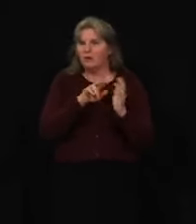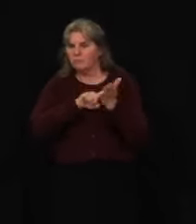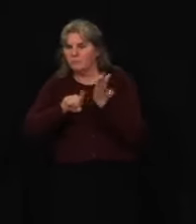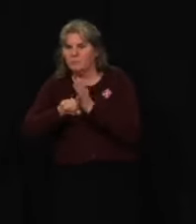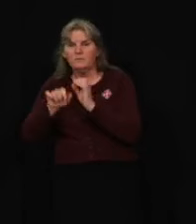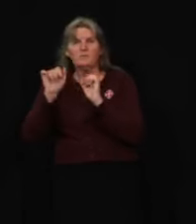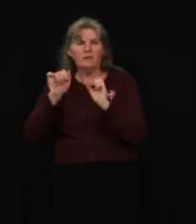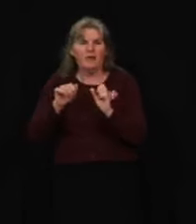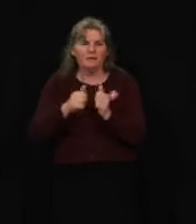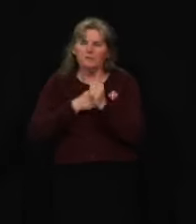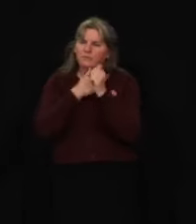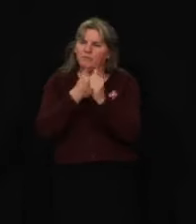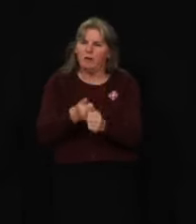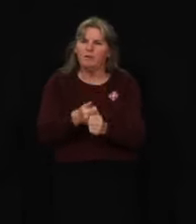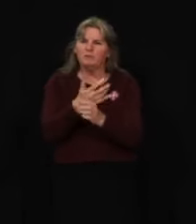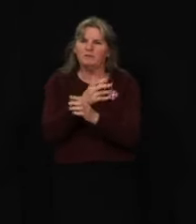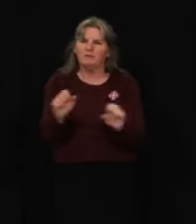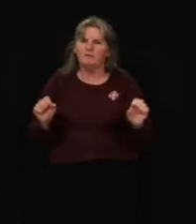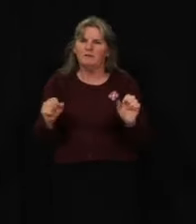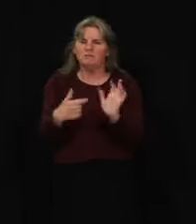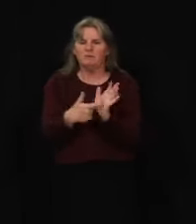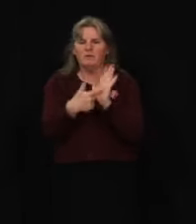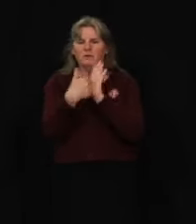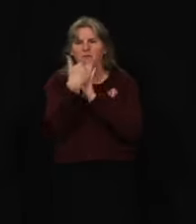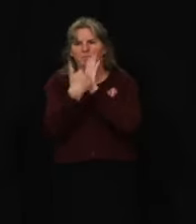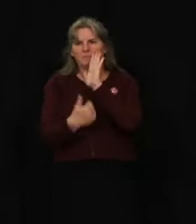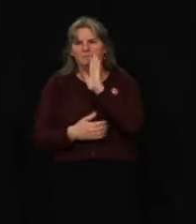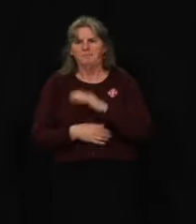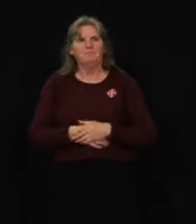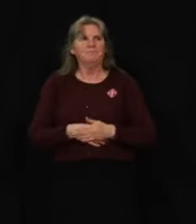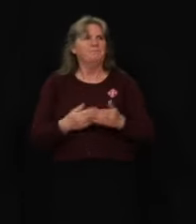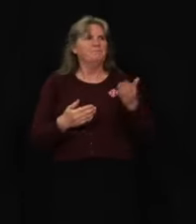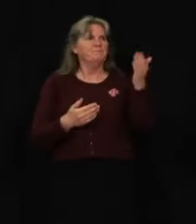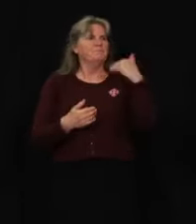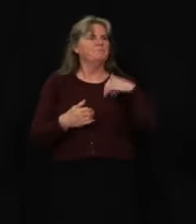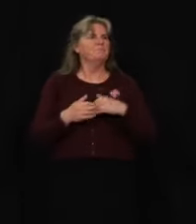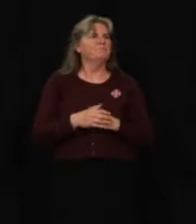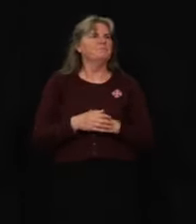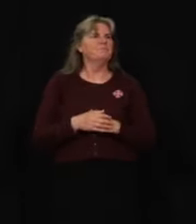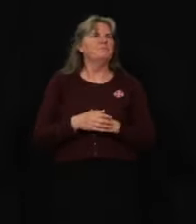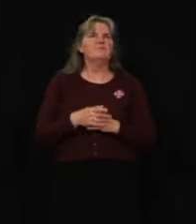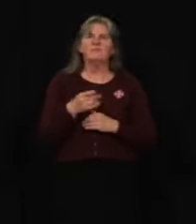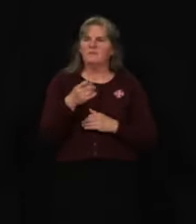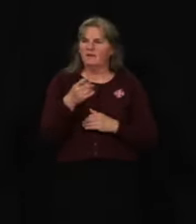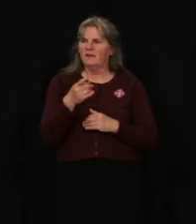normal. We would be remiss if we went from this backwards.